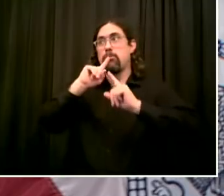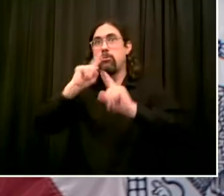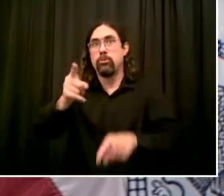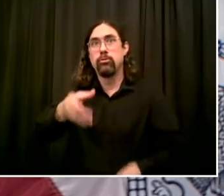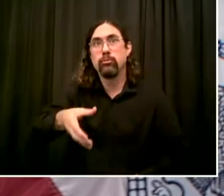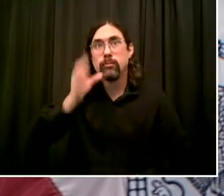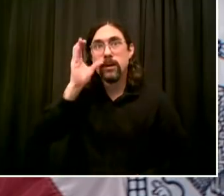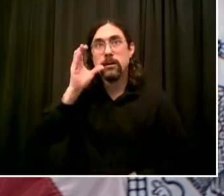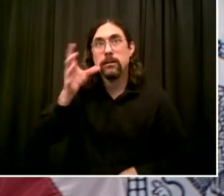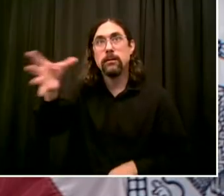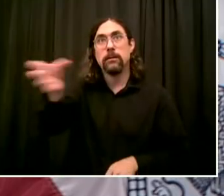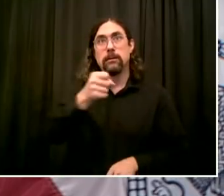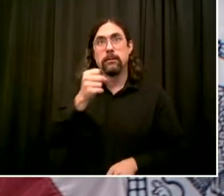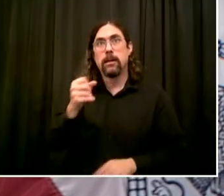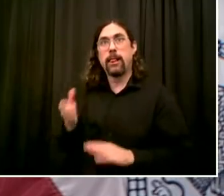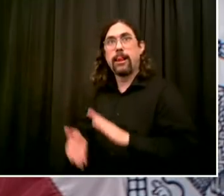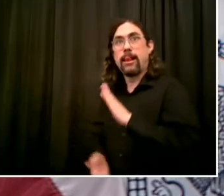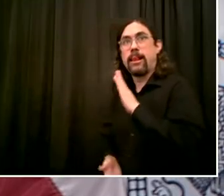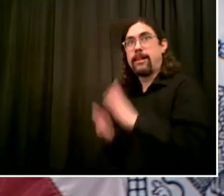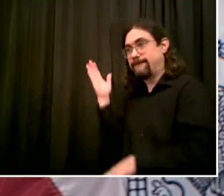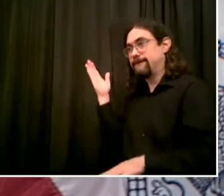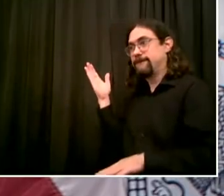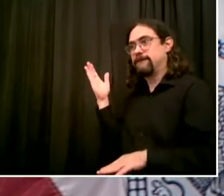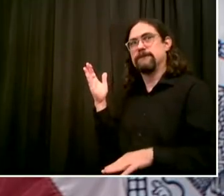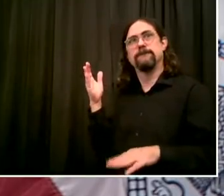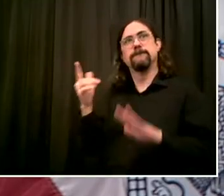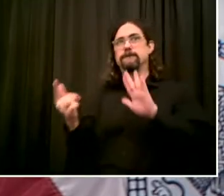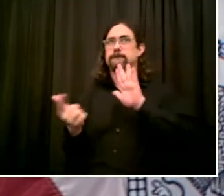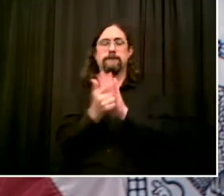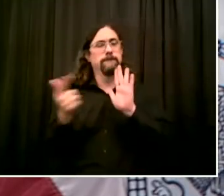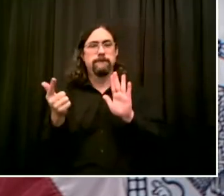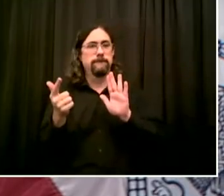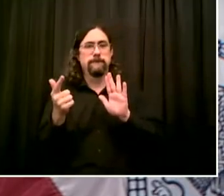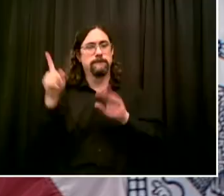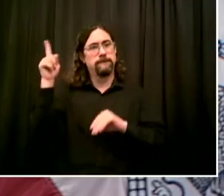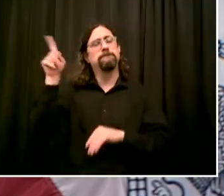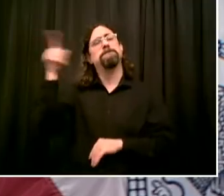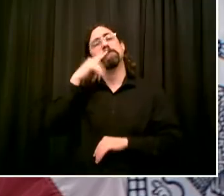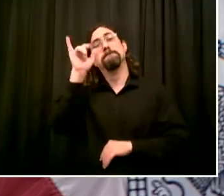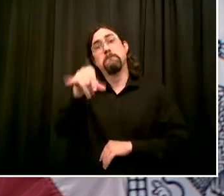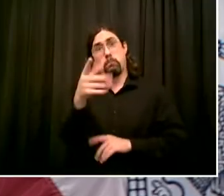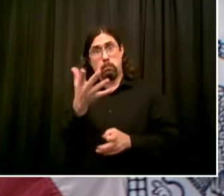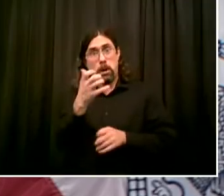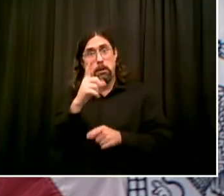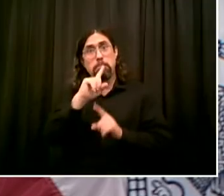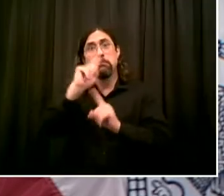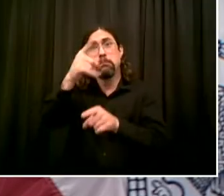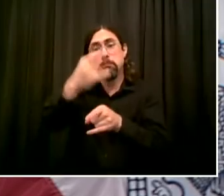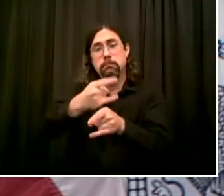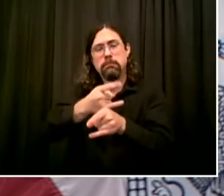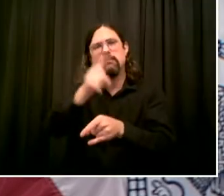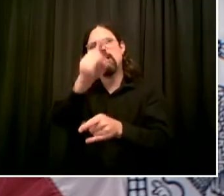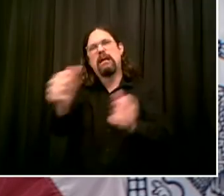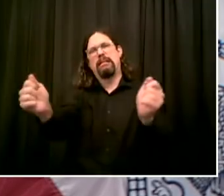DRINK WITHOUT DINING, A LOT OF THE SCIENCE SAYS THAT ACTUALLY